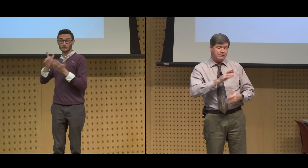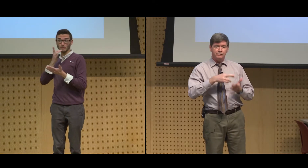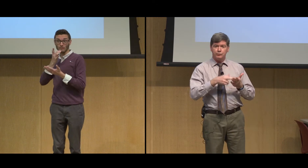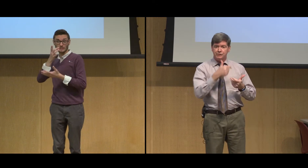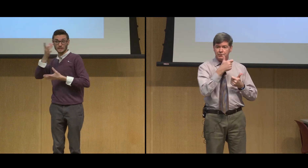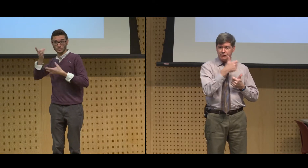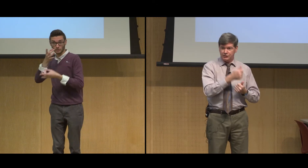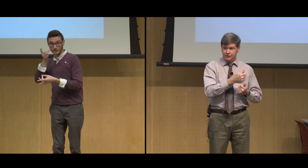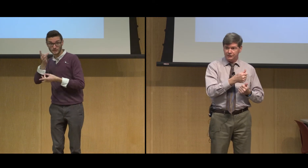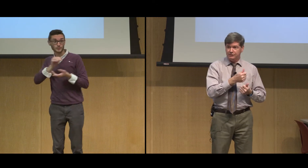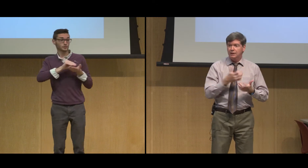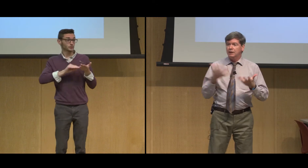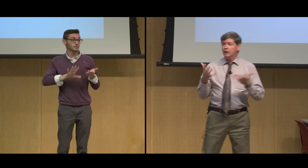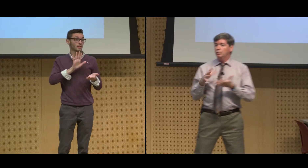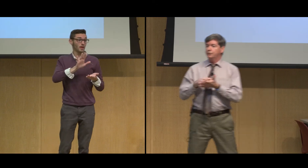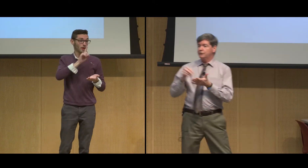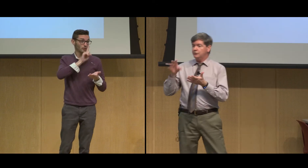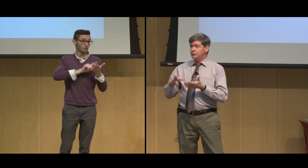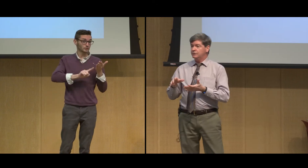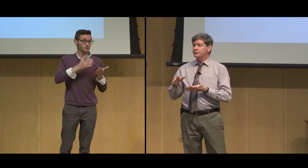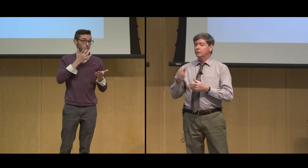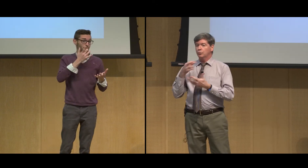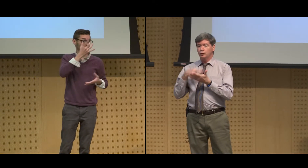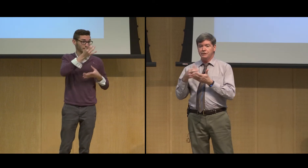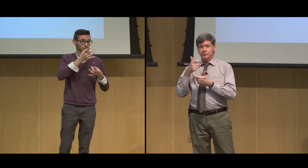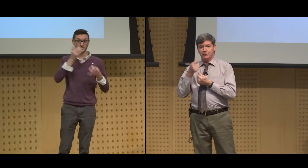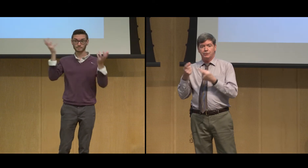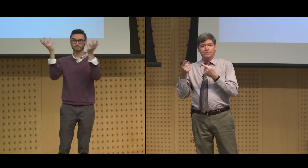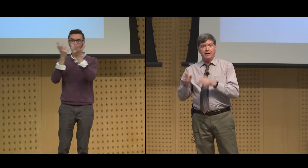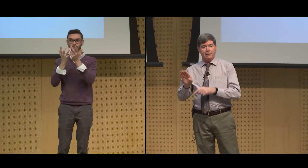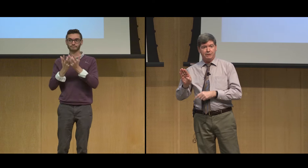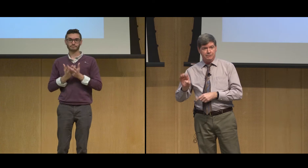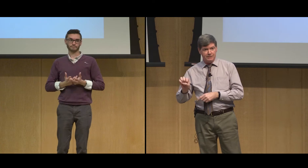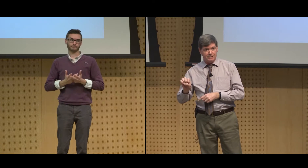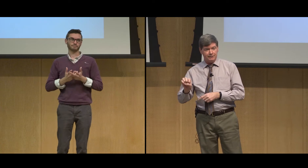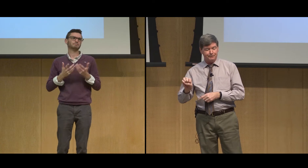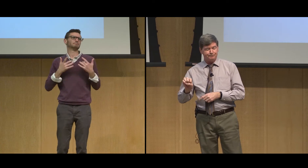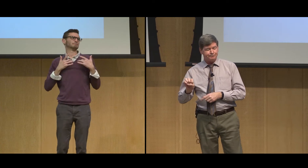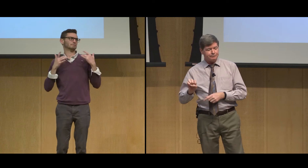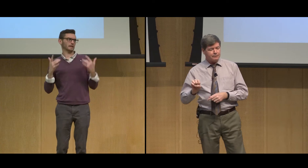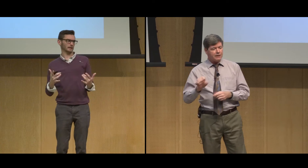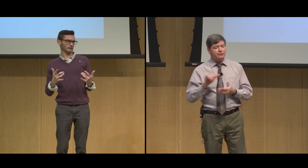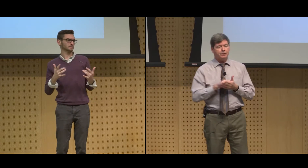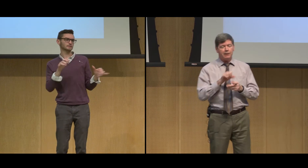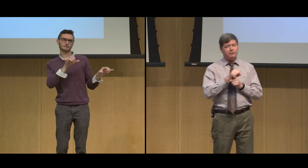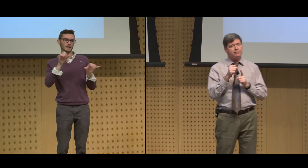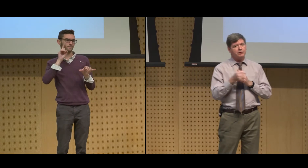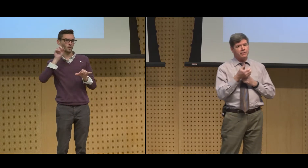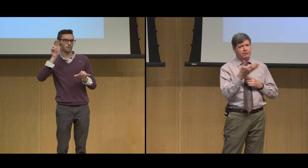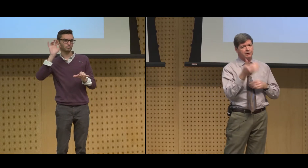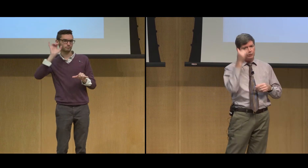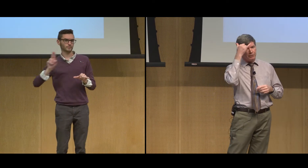between the faculty's research interests and what the student's research interests happen to be.